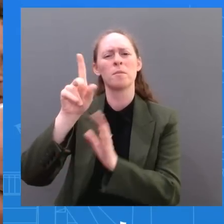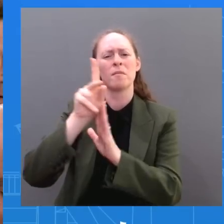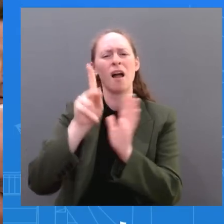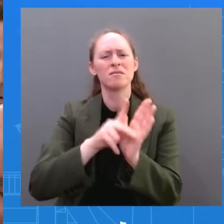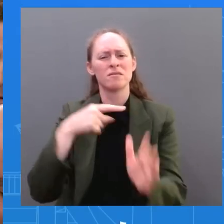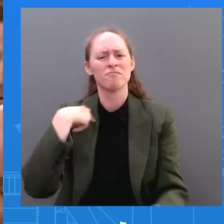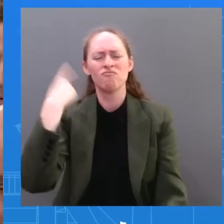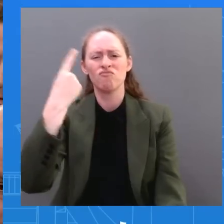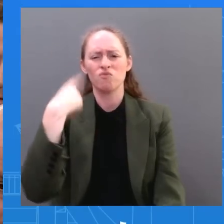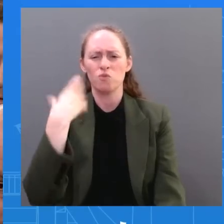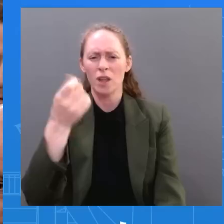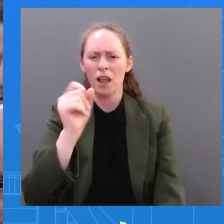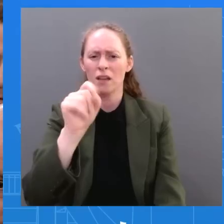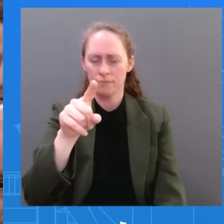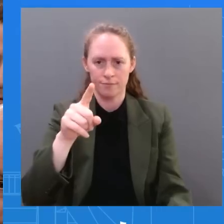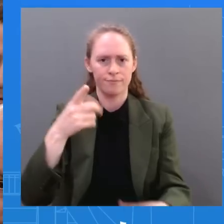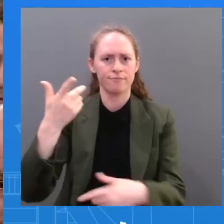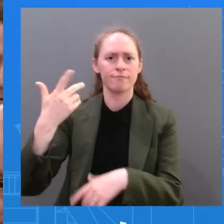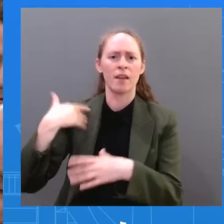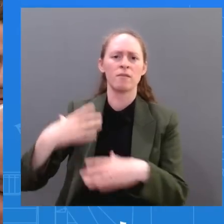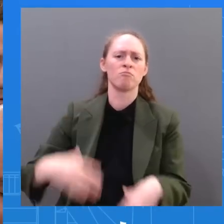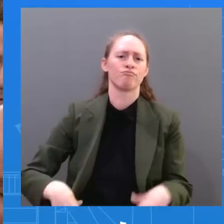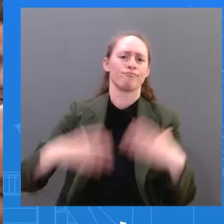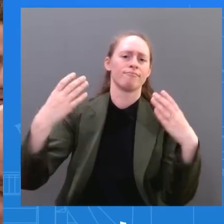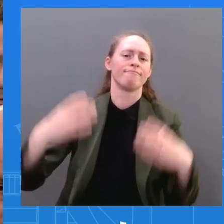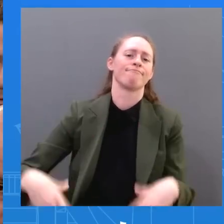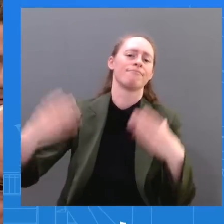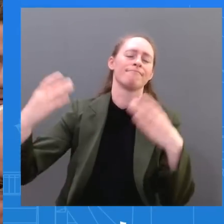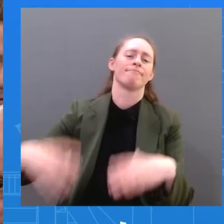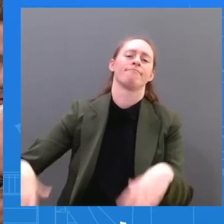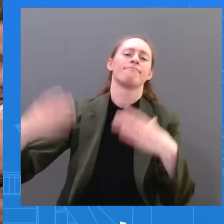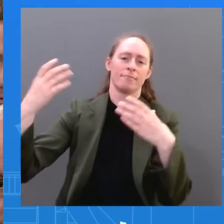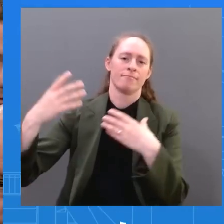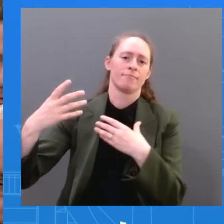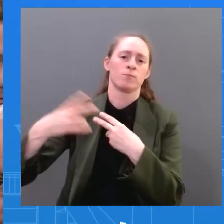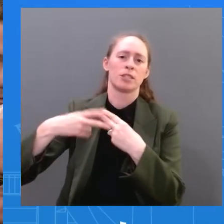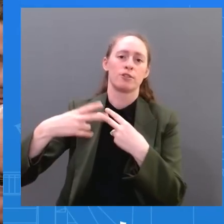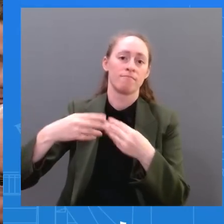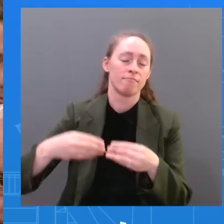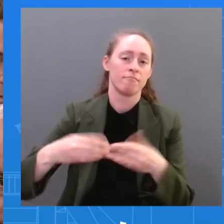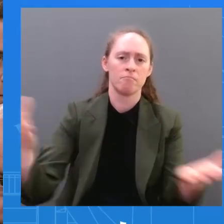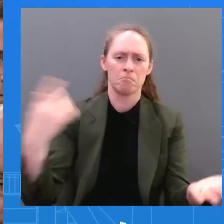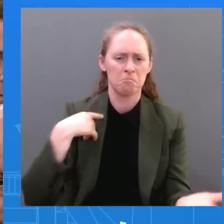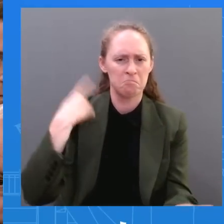We have all heard it. The President likes to say "I will always level with you." He says that again and again.